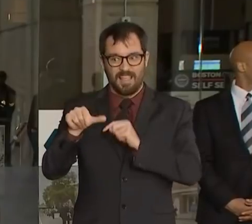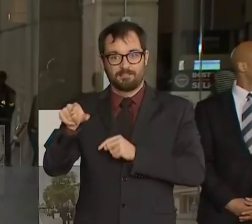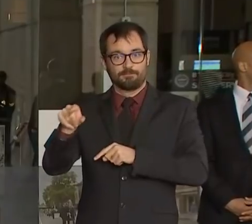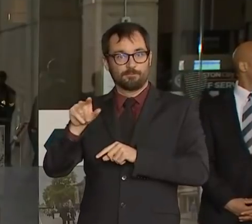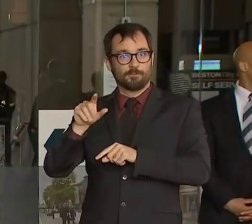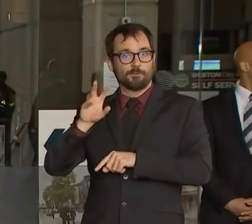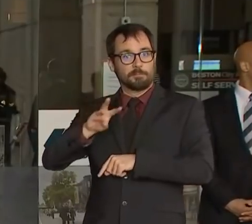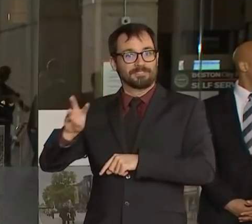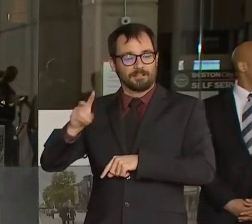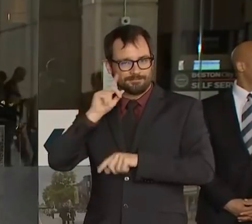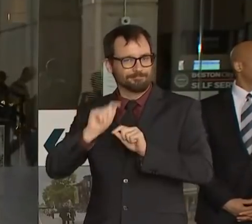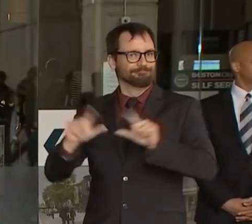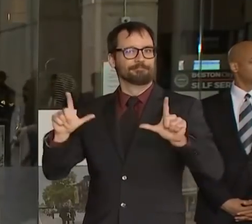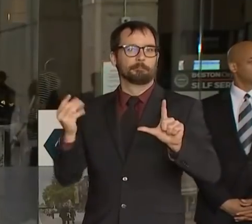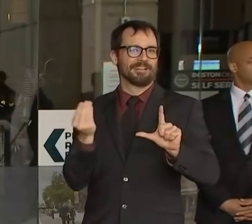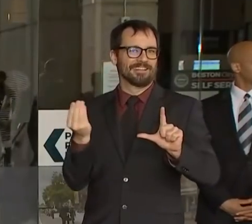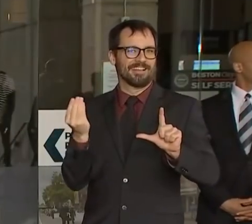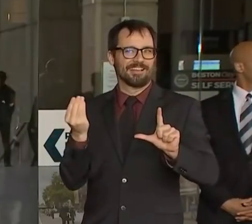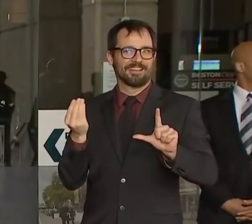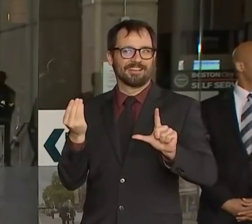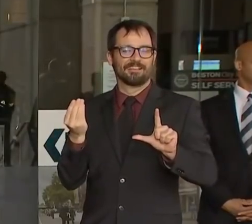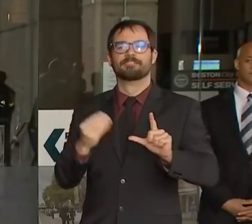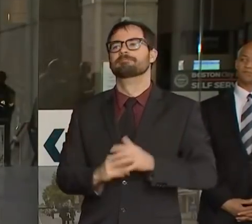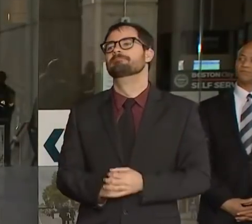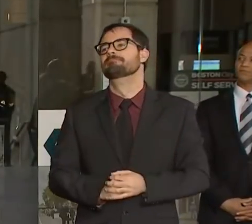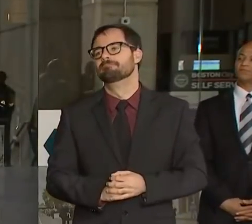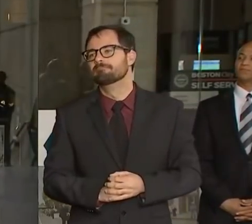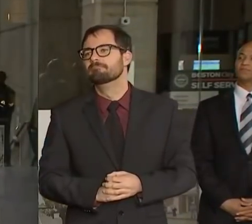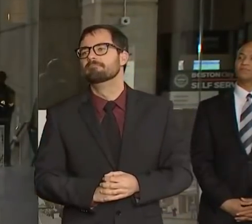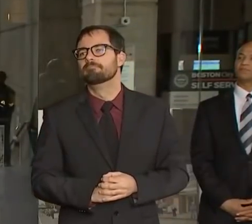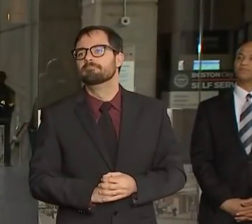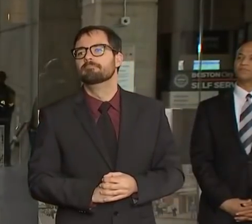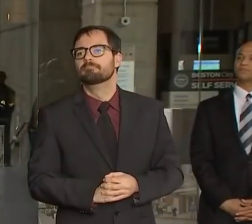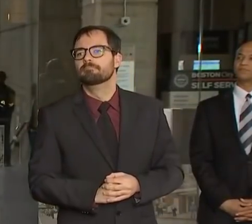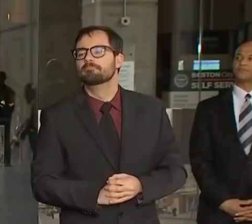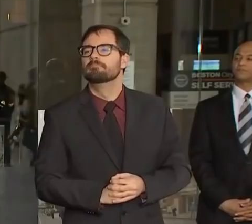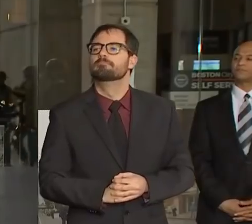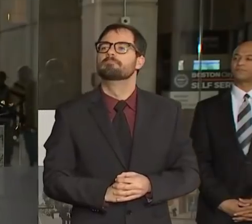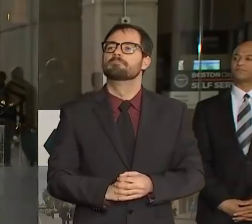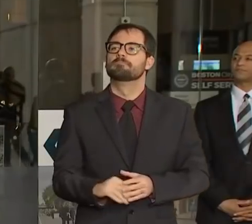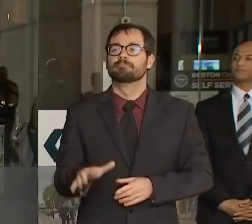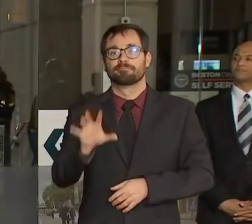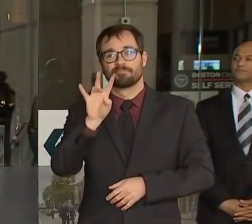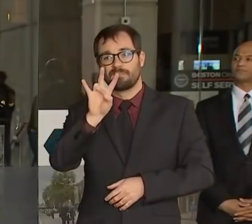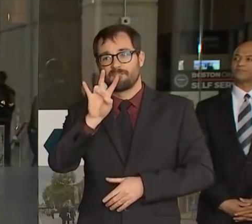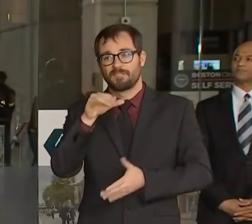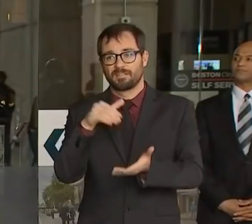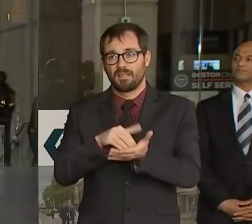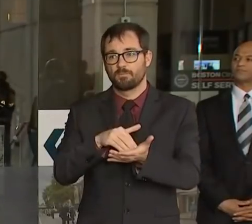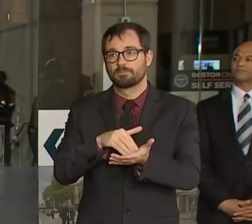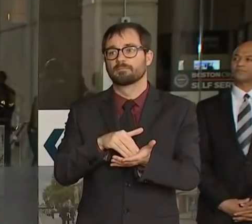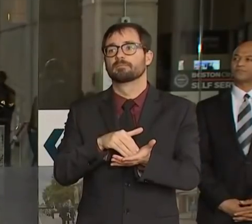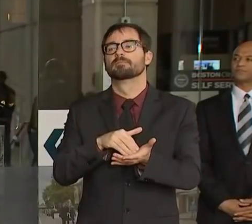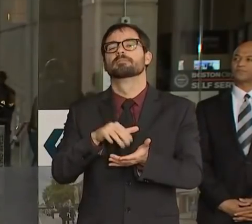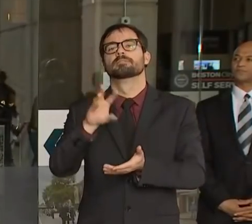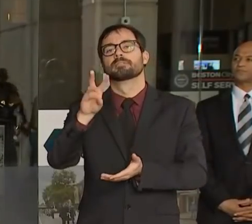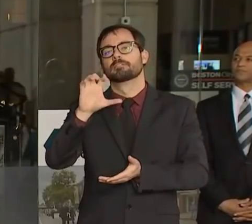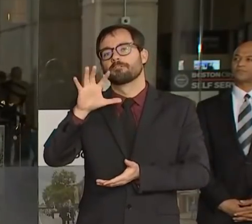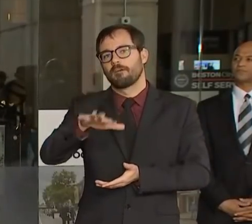TO BOSTON.GOV/CORONAVIRUS. IT IS A PROGRAM WE STARTED MONDAY FOR SCHOOL-AGED KIDS. WE HAVE PUT OVER 7000 CHROMEBOOKS IN STUDENTS HANDS.